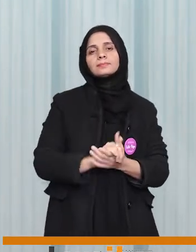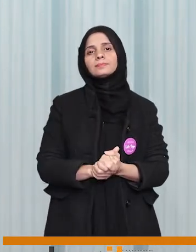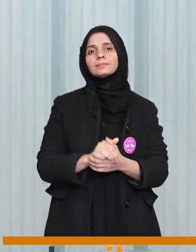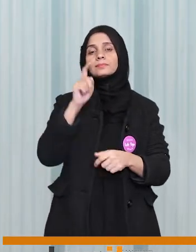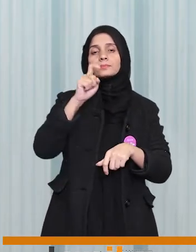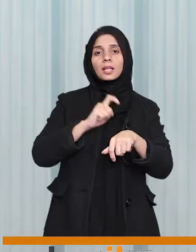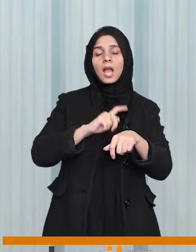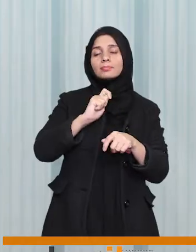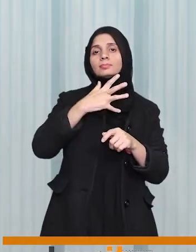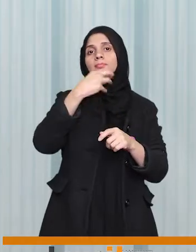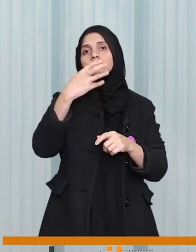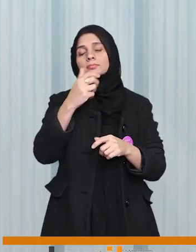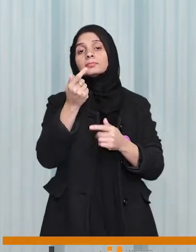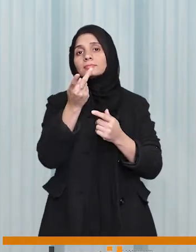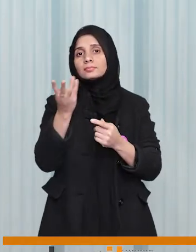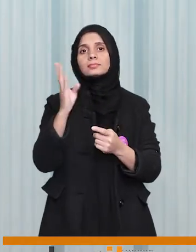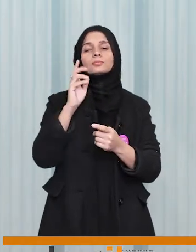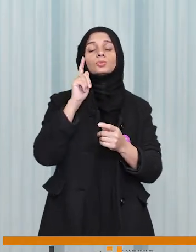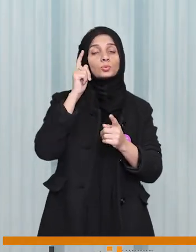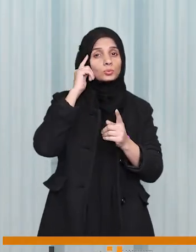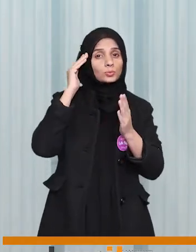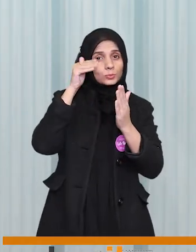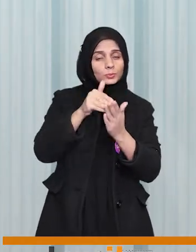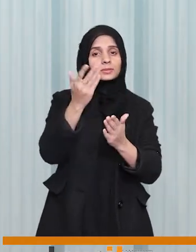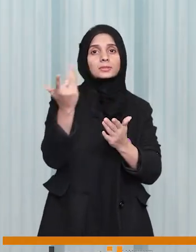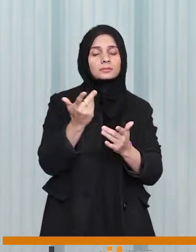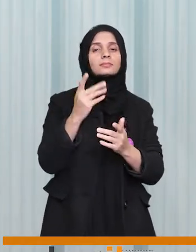How many projects are posted where? Which one is most in-demand?